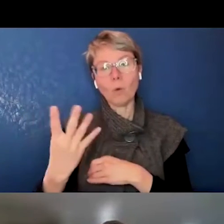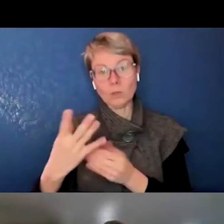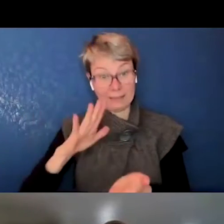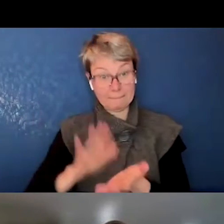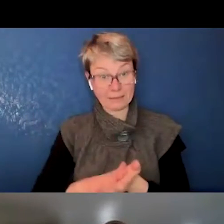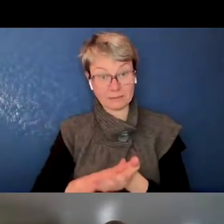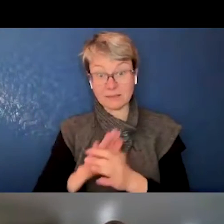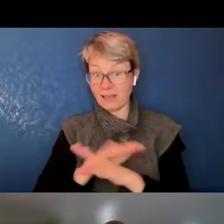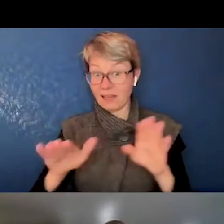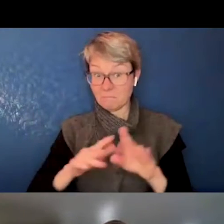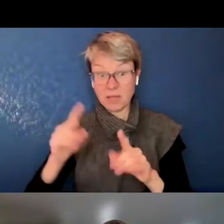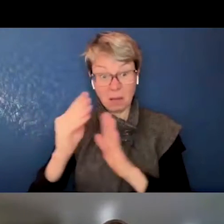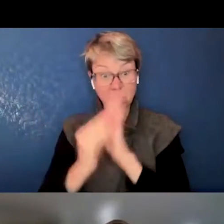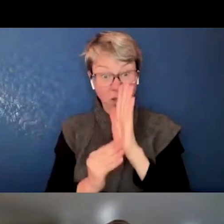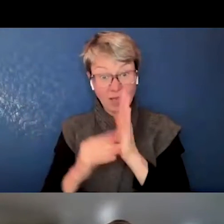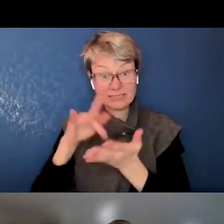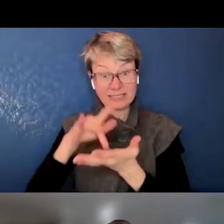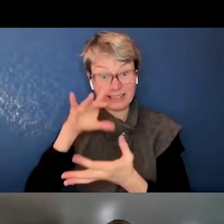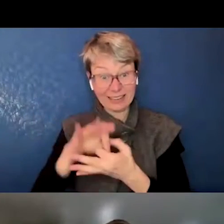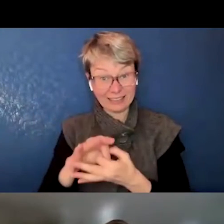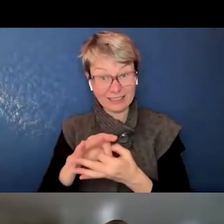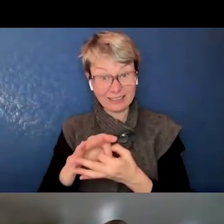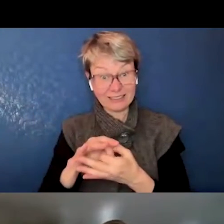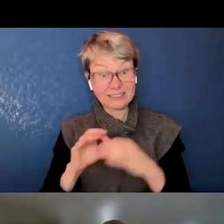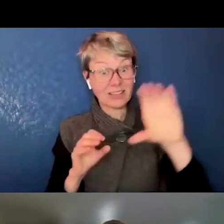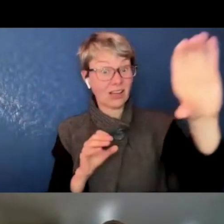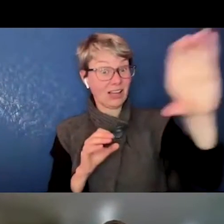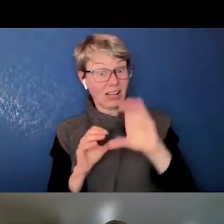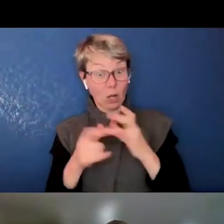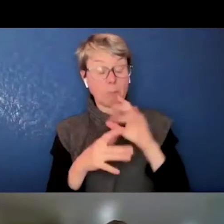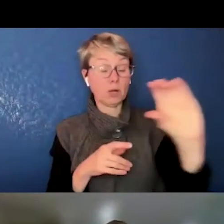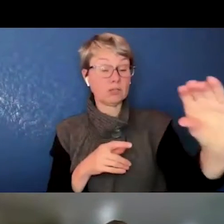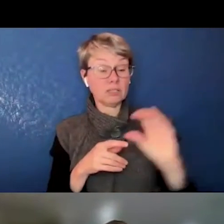since he was precluded he'd actually spent all of his his month and as soon as that money ran out